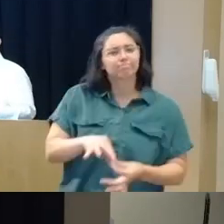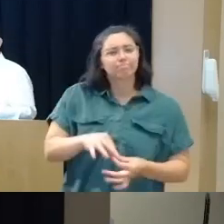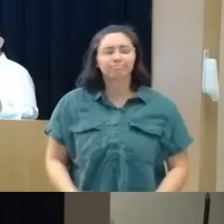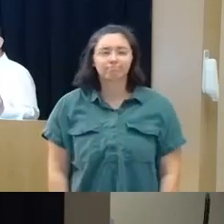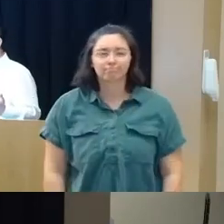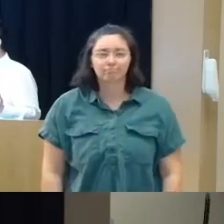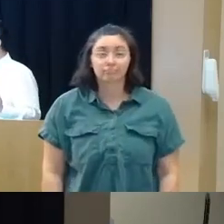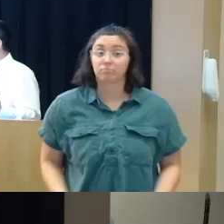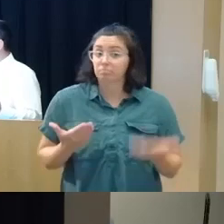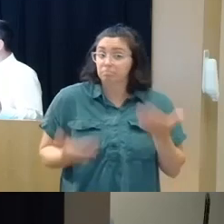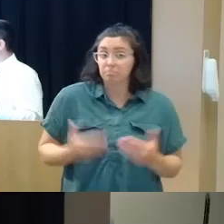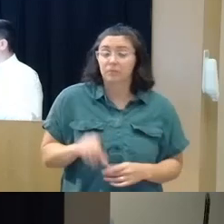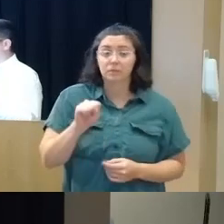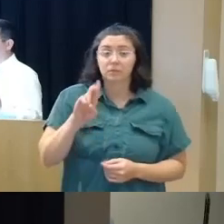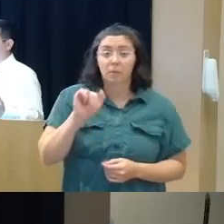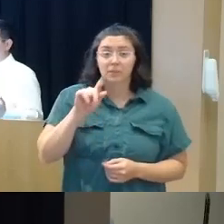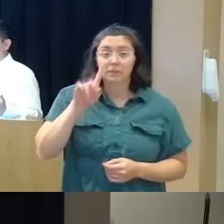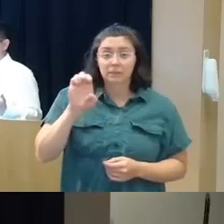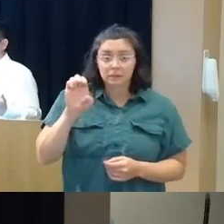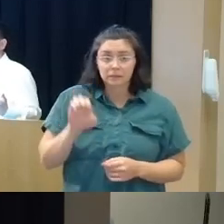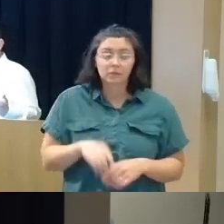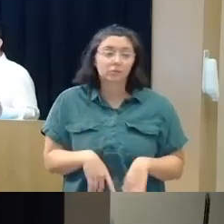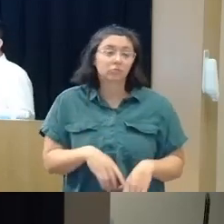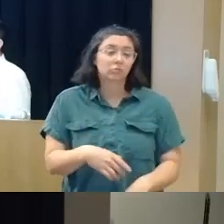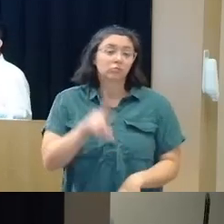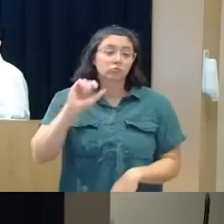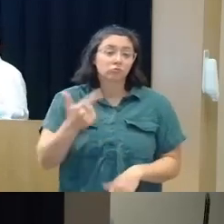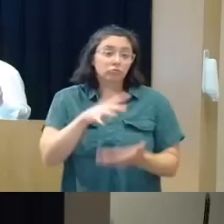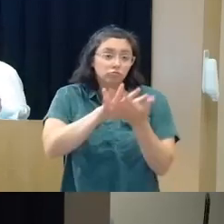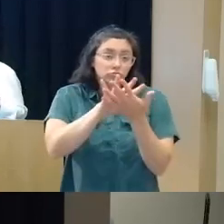this is potentially substance induced you know you're going to get a urine drug screen to rule